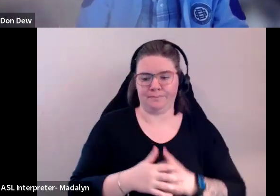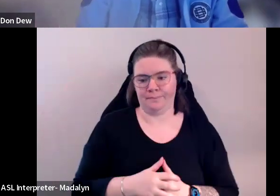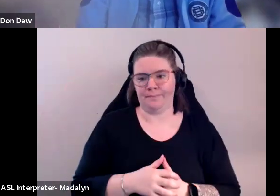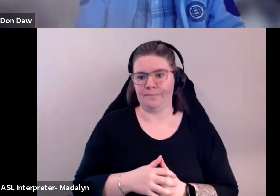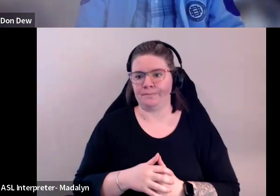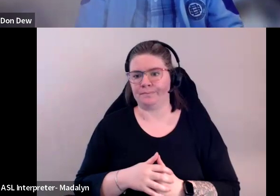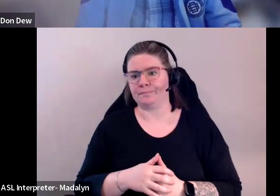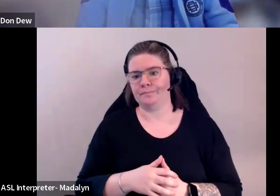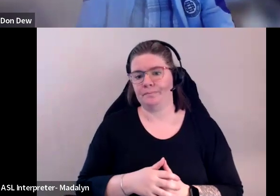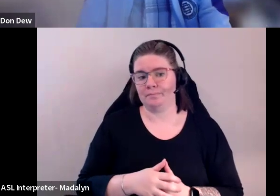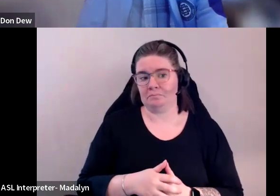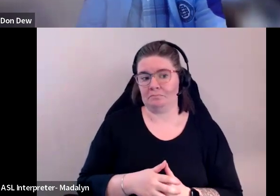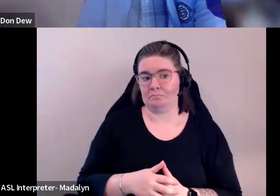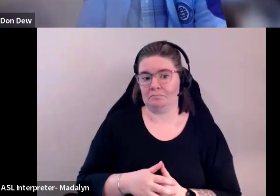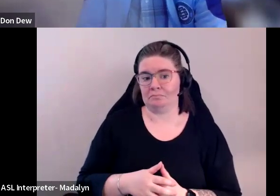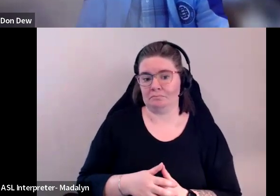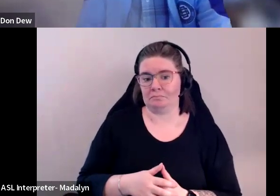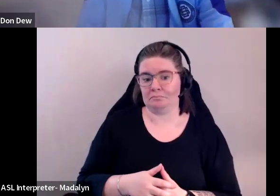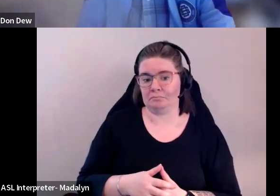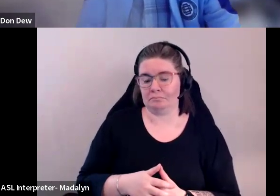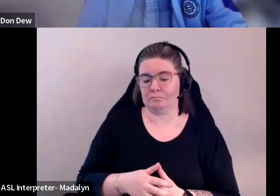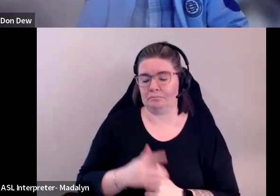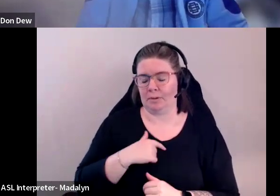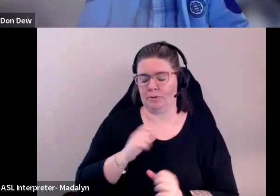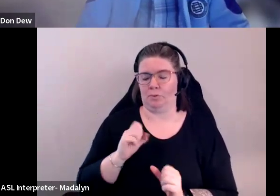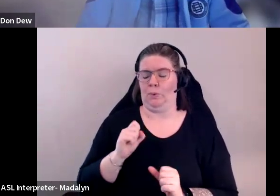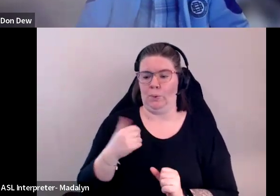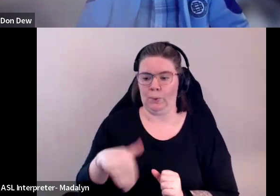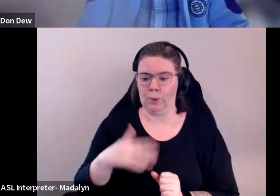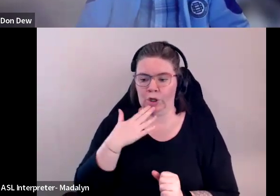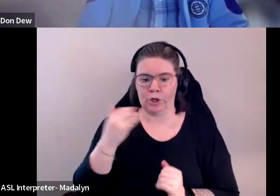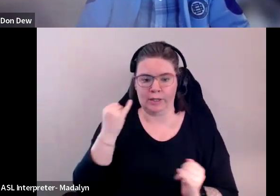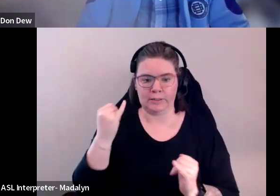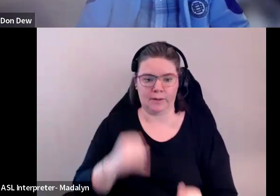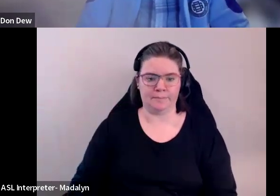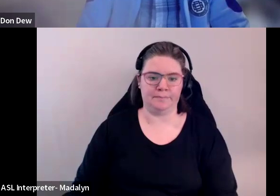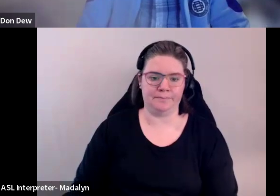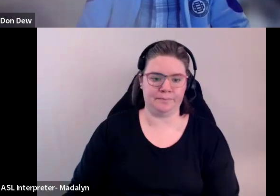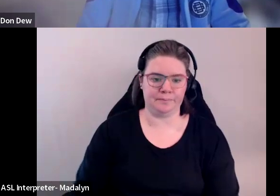Don Dew: I can. I don't know I'm I'm blown away by that. I like that. Don Dew: What do you think, Brooke?